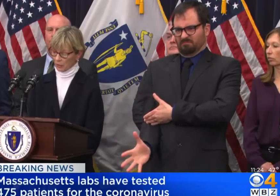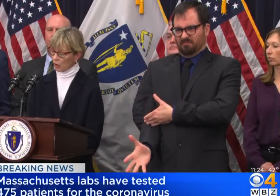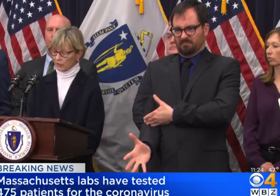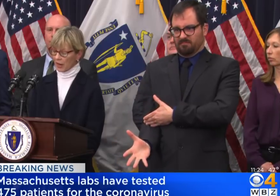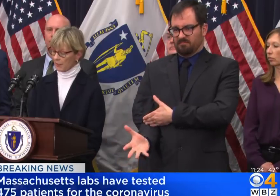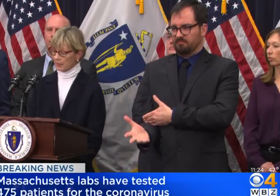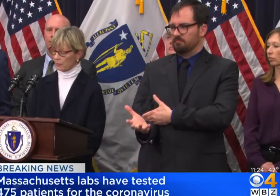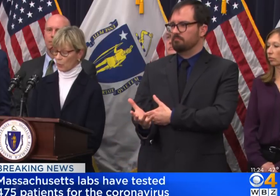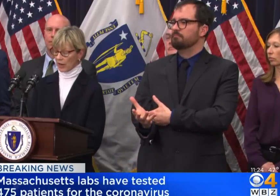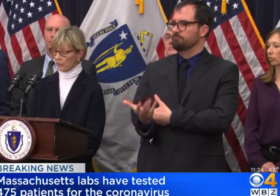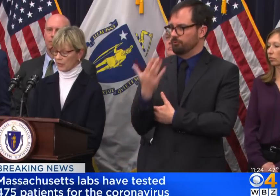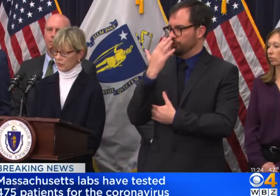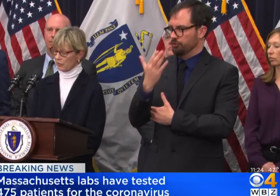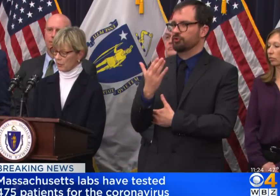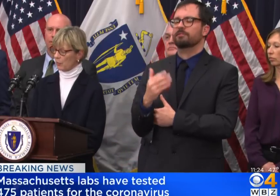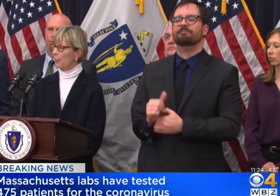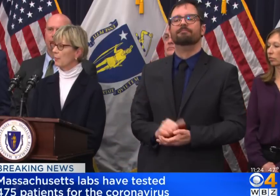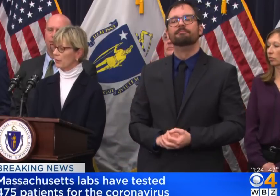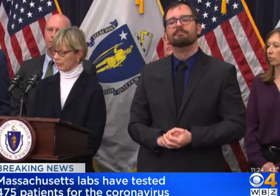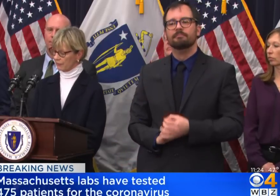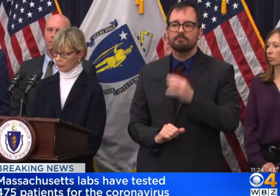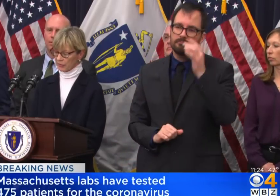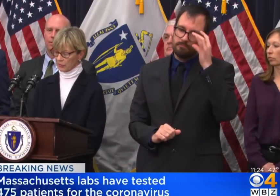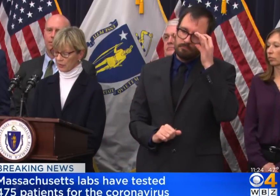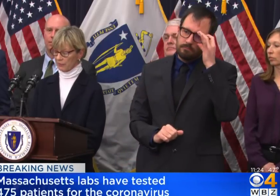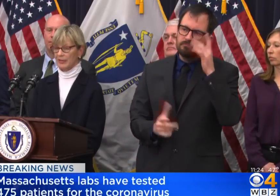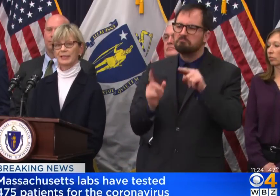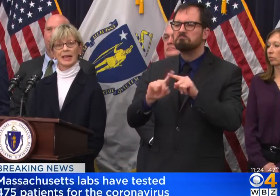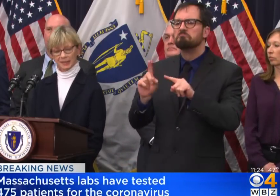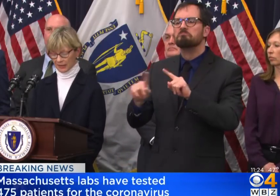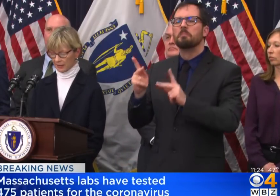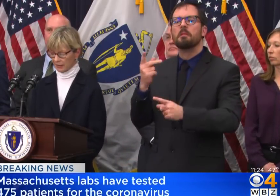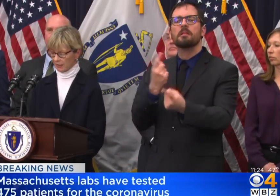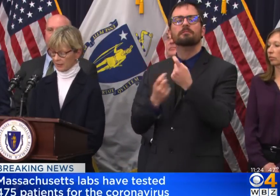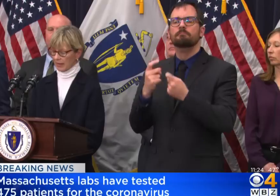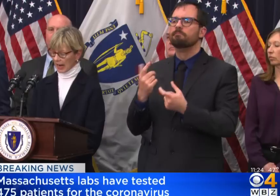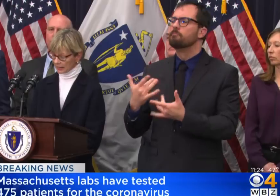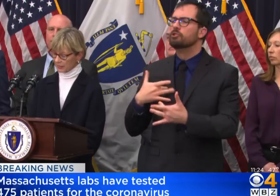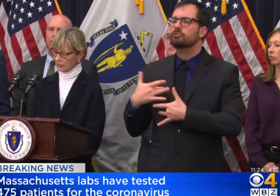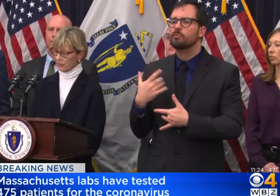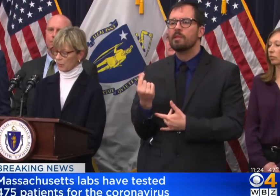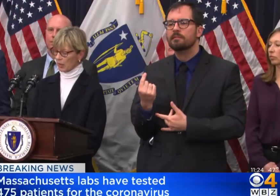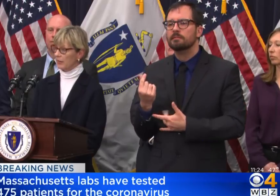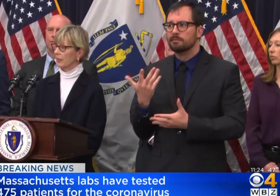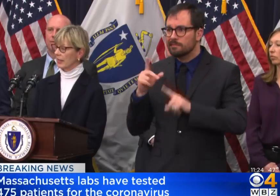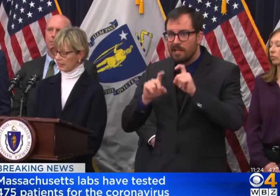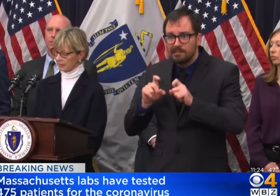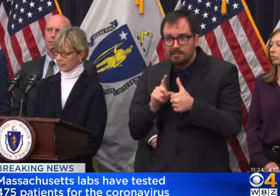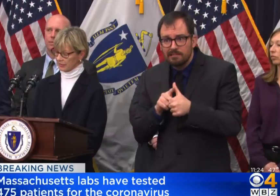AS OF THIS MORNING, 760 CALLS HAVE BEEN ANSWERED WITH A MARKED INCREASE IN THE HOUR AFTER